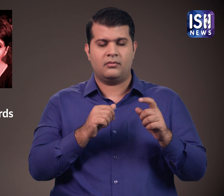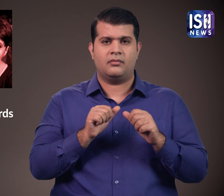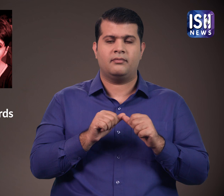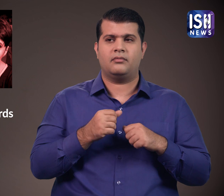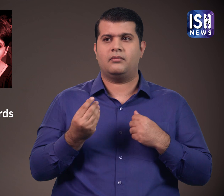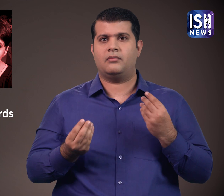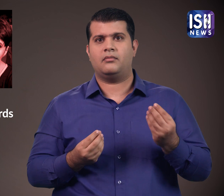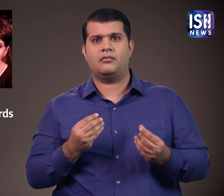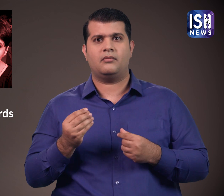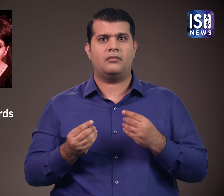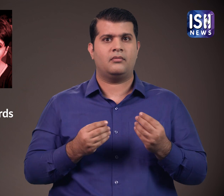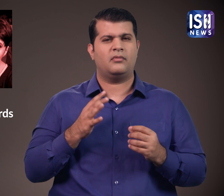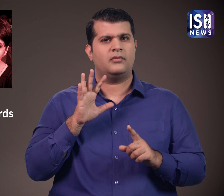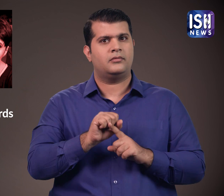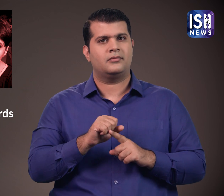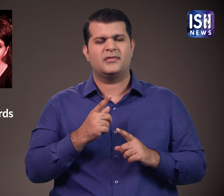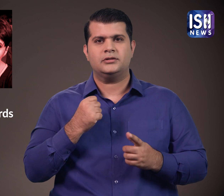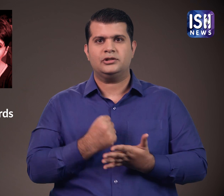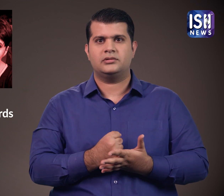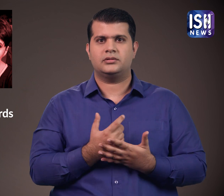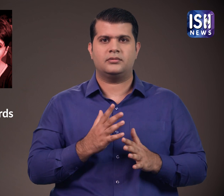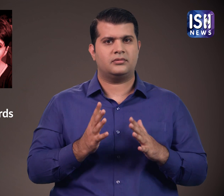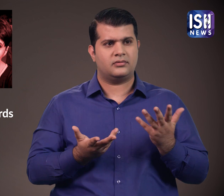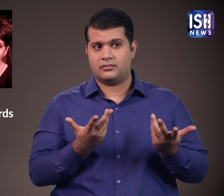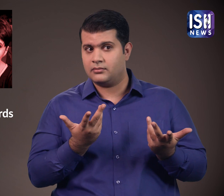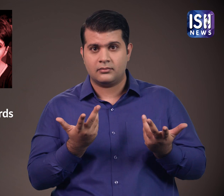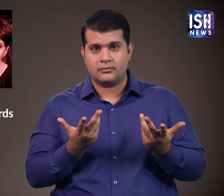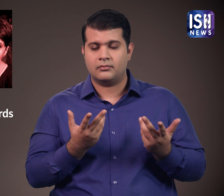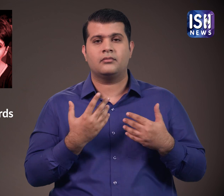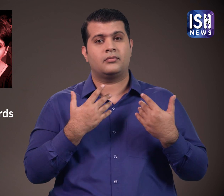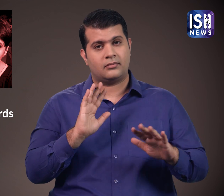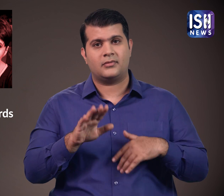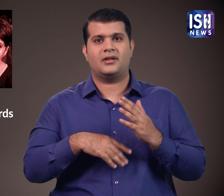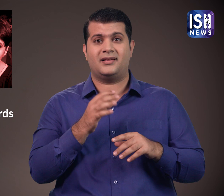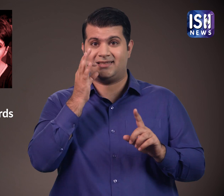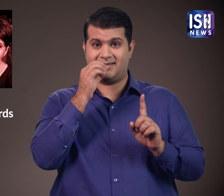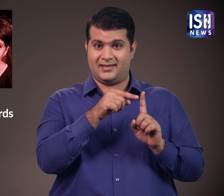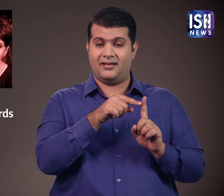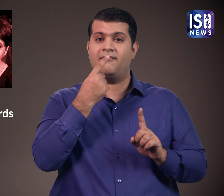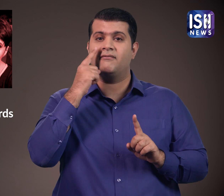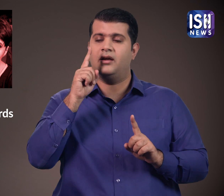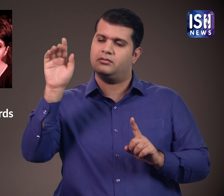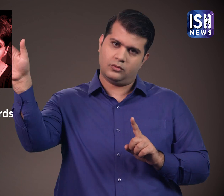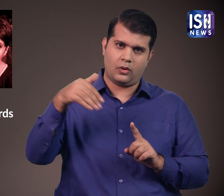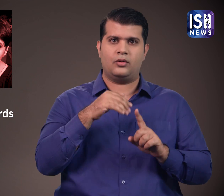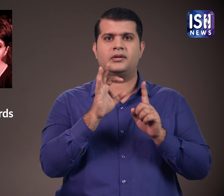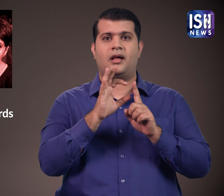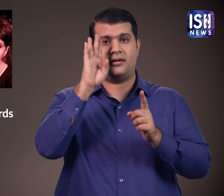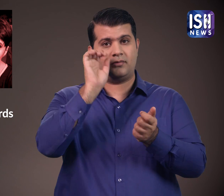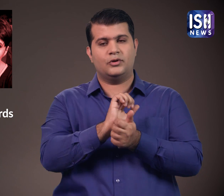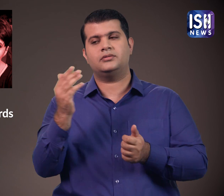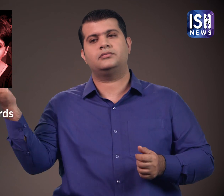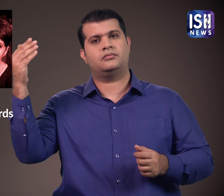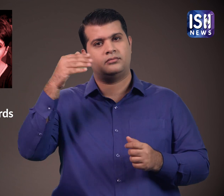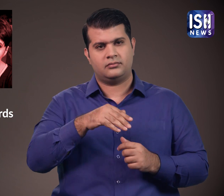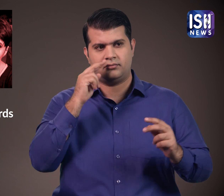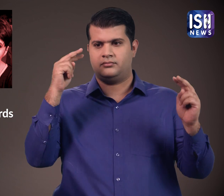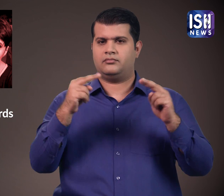Aftab became very nervous. The cops then called Shraddha's father.